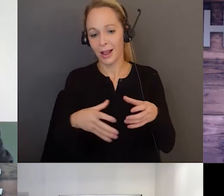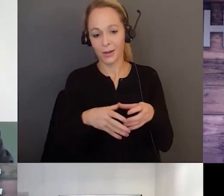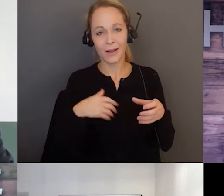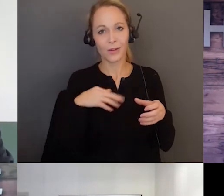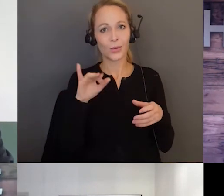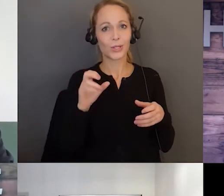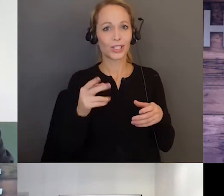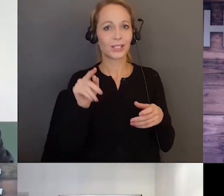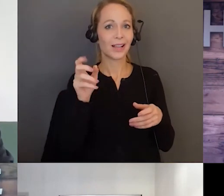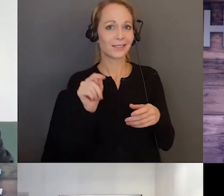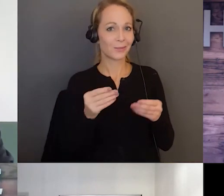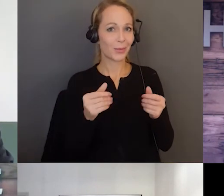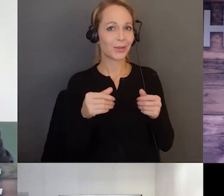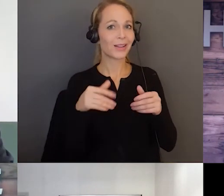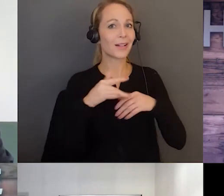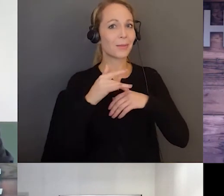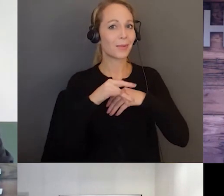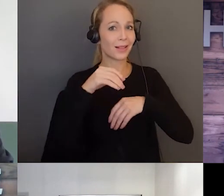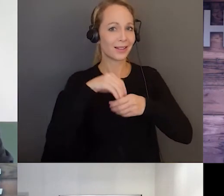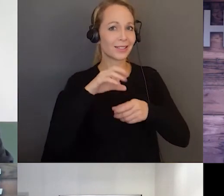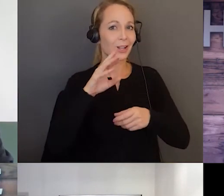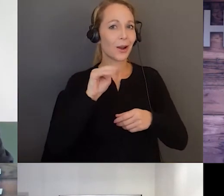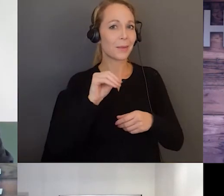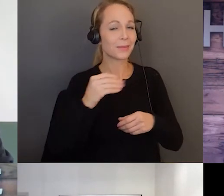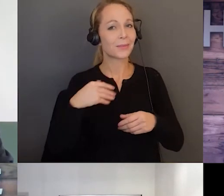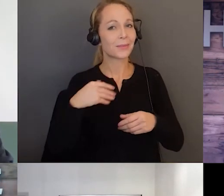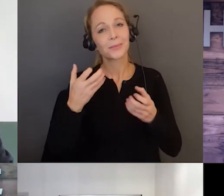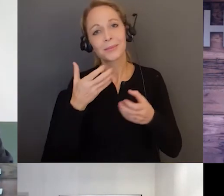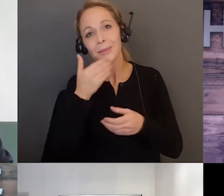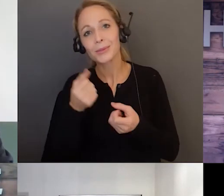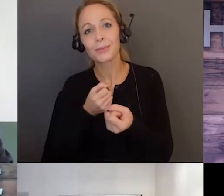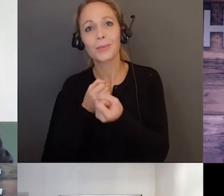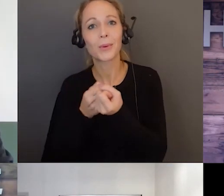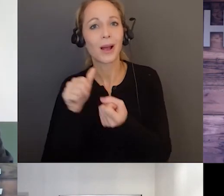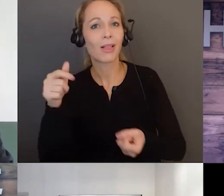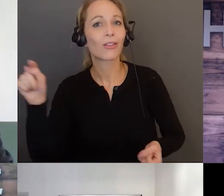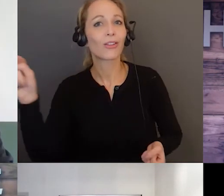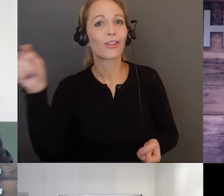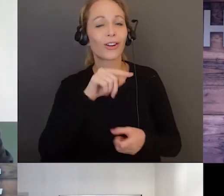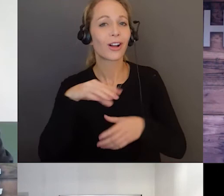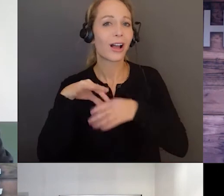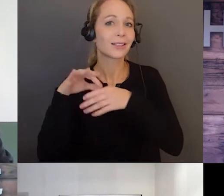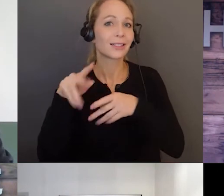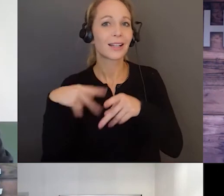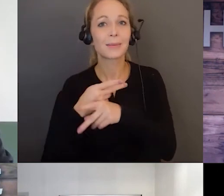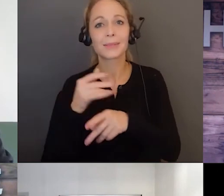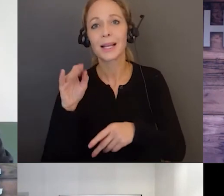RICH TEXT PROPERTY AVAILABLE IN THE CRM AND WE ALSO WANT TO BETTER SUPPORT OTHER CONTENT TYPES LIKE MEDIA